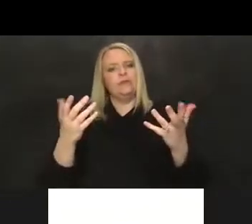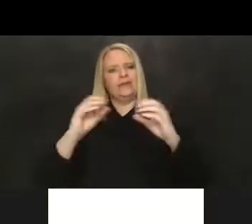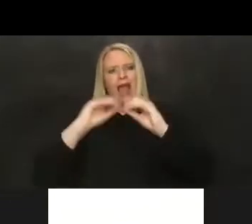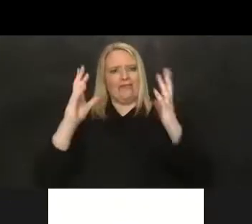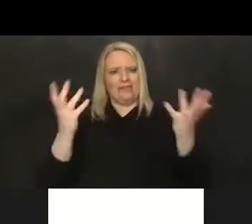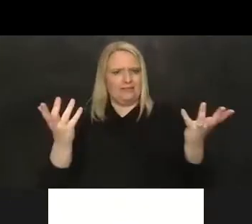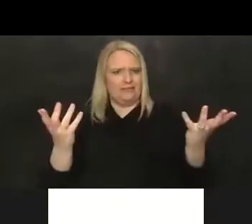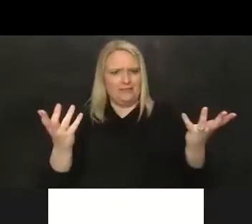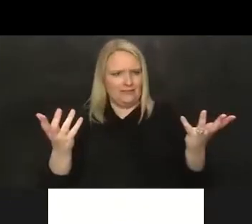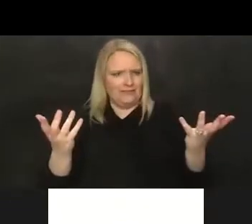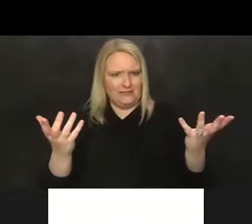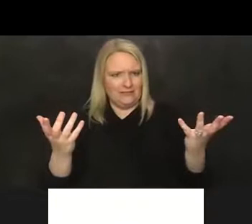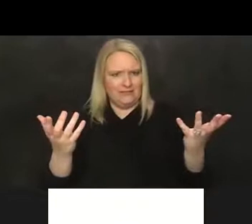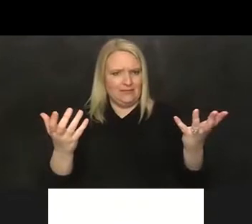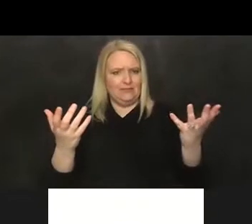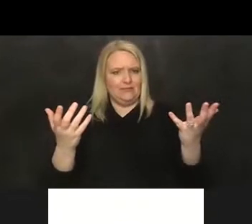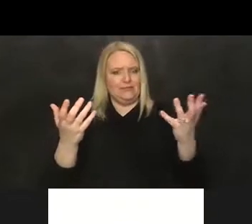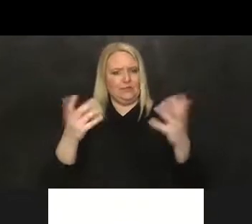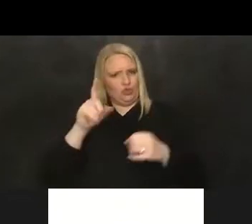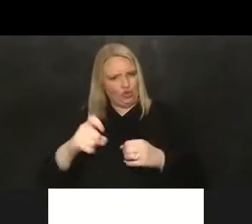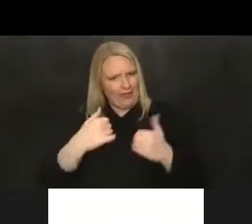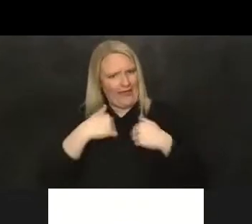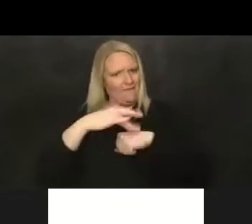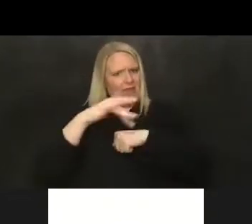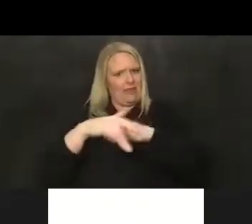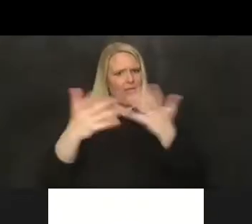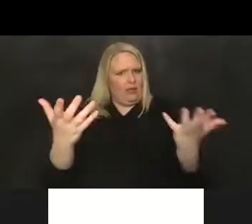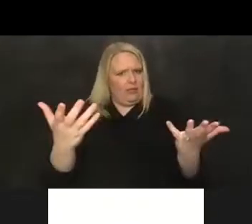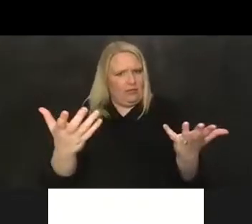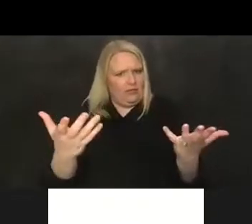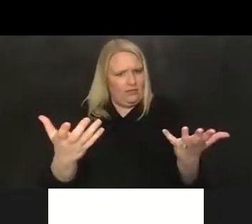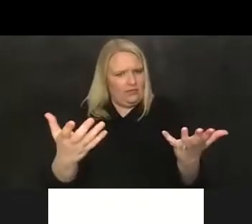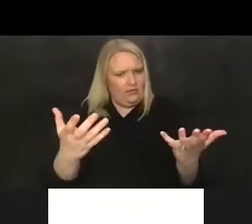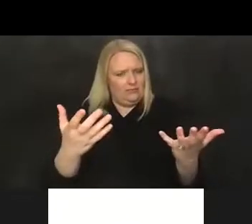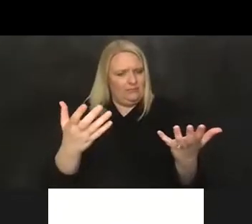just have these things be available and accessible to everyone, it's just, it's not that hard